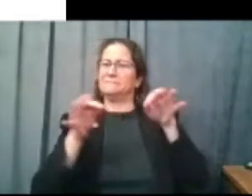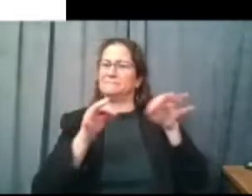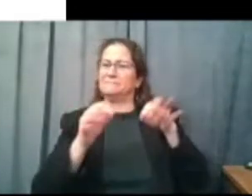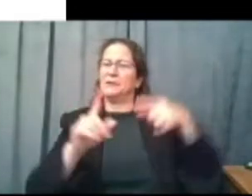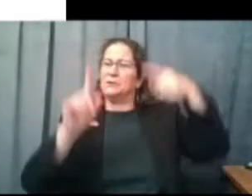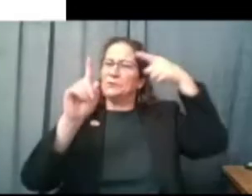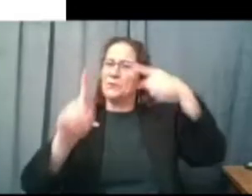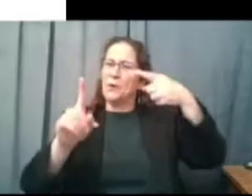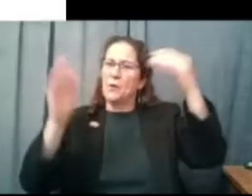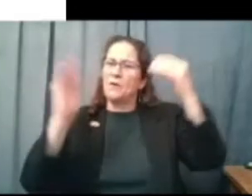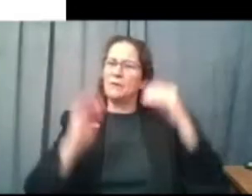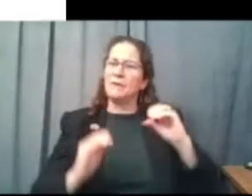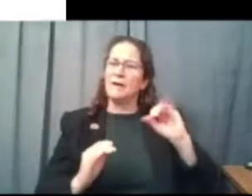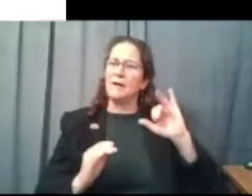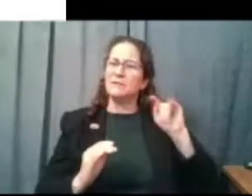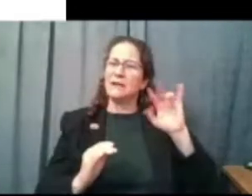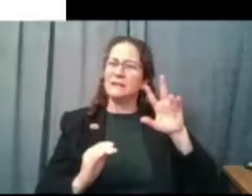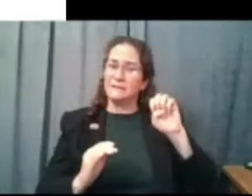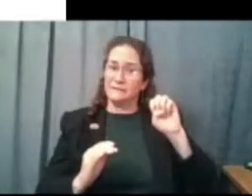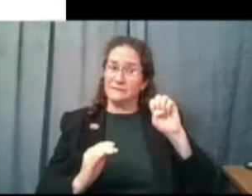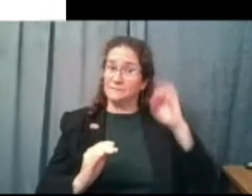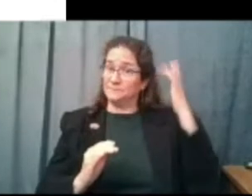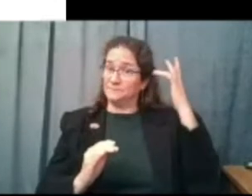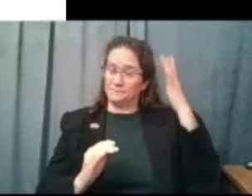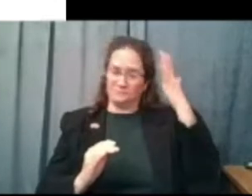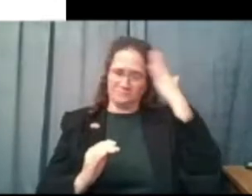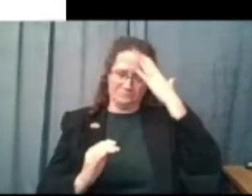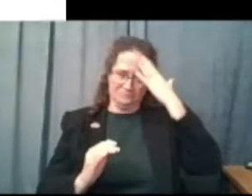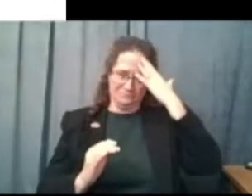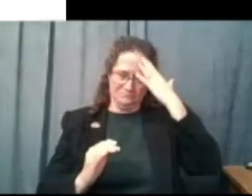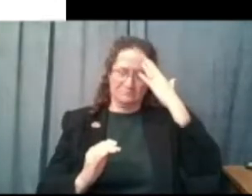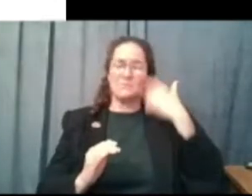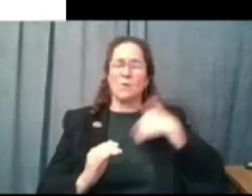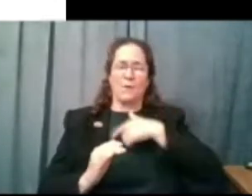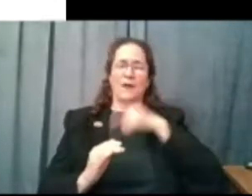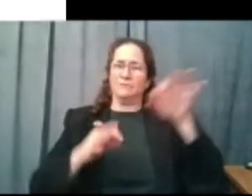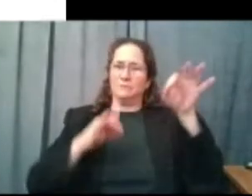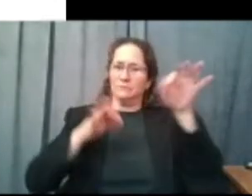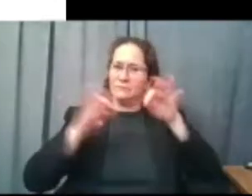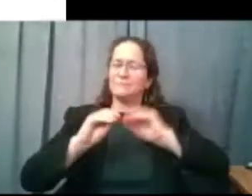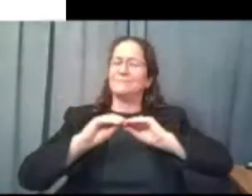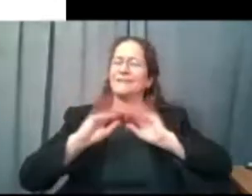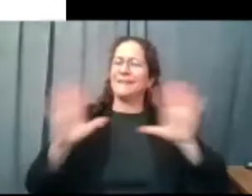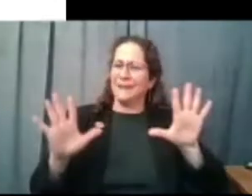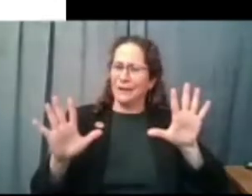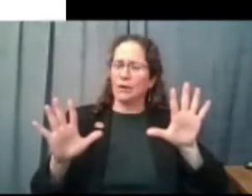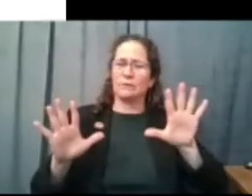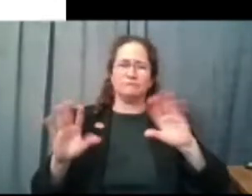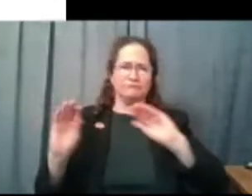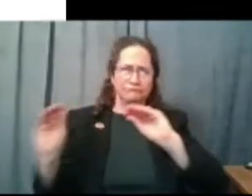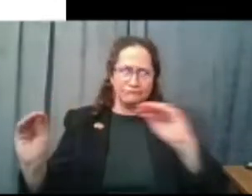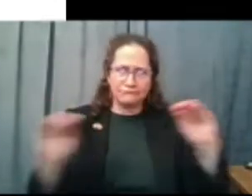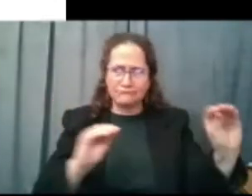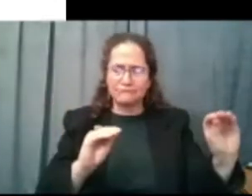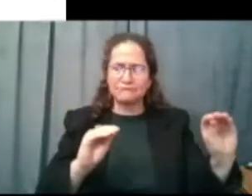because we know as teachers we really have to make those things really clear. We wanted to be as clear as possible for our students,